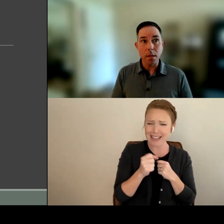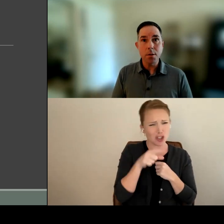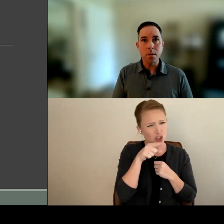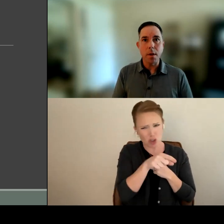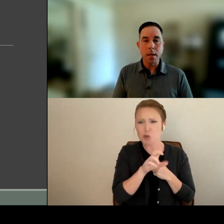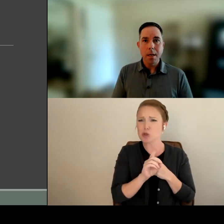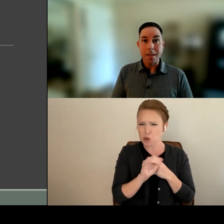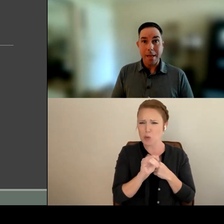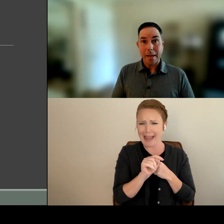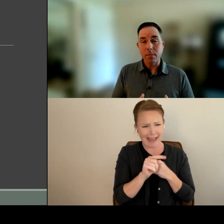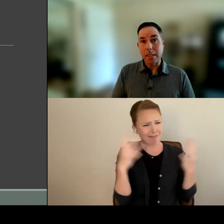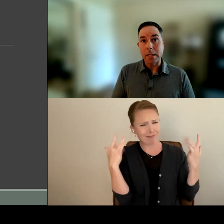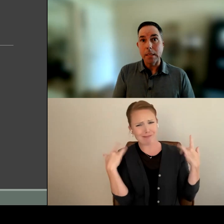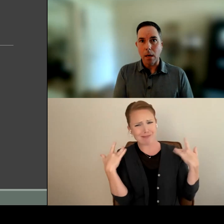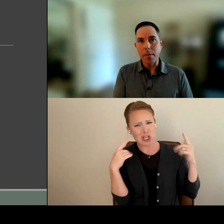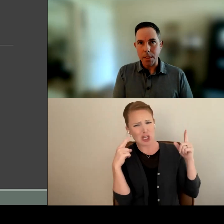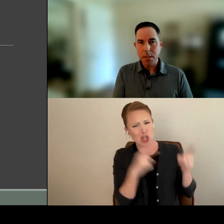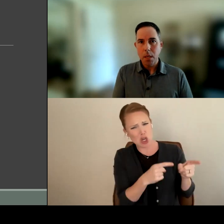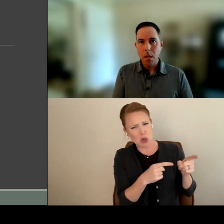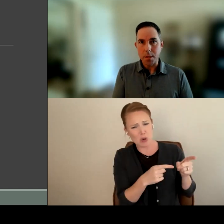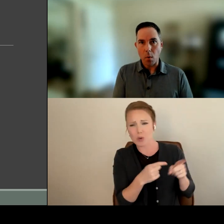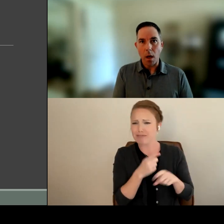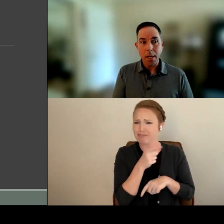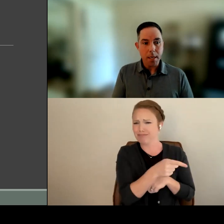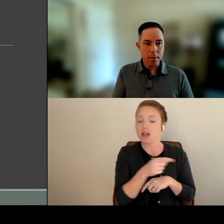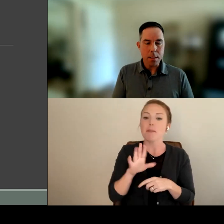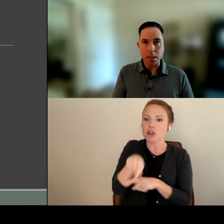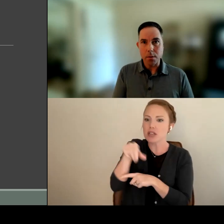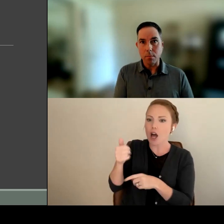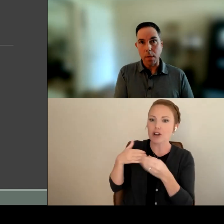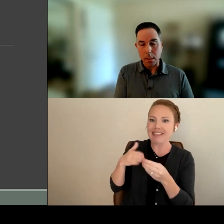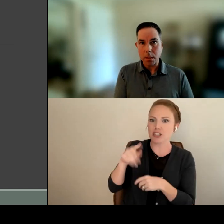And leadership that is actively leading on this as well and taking this into meetings